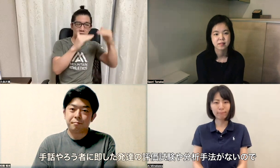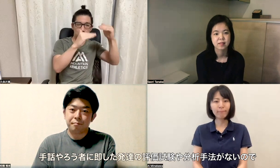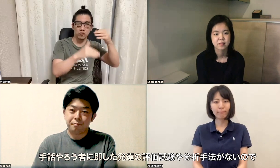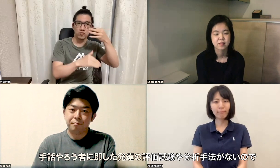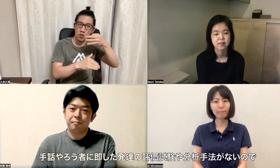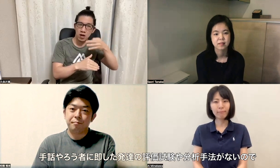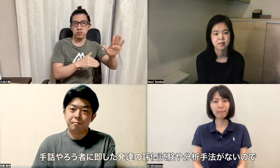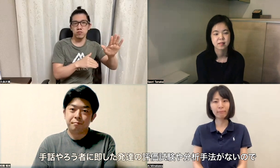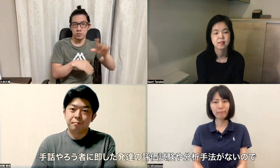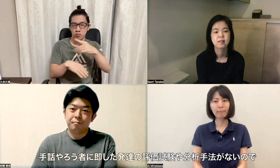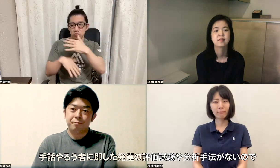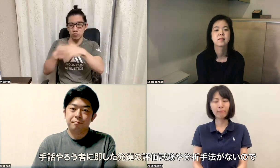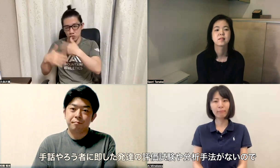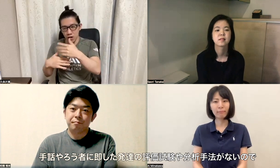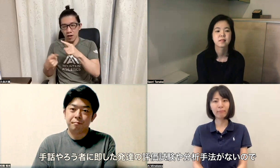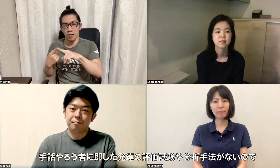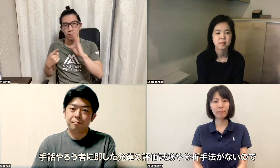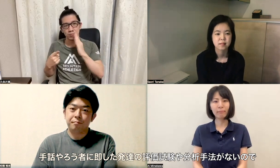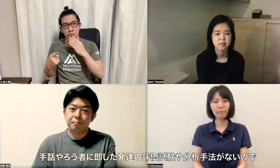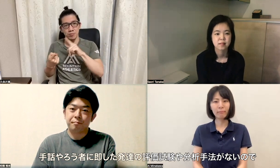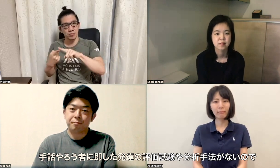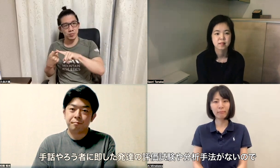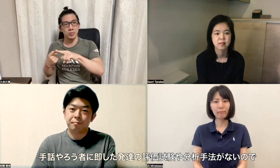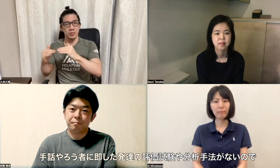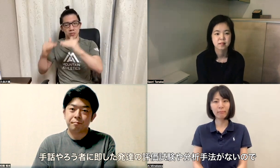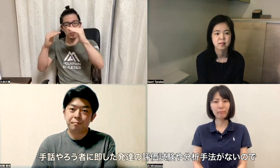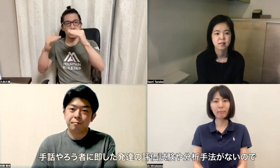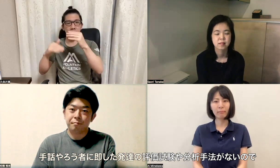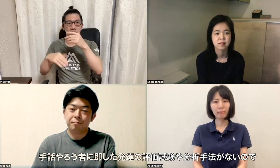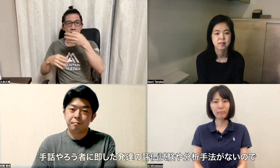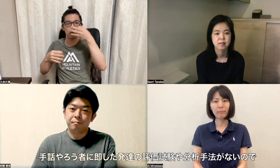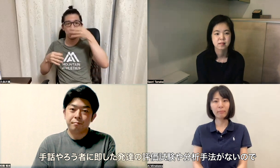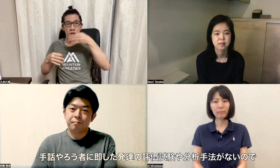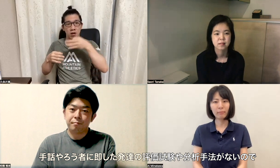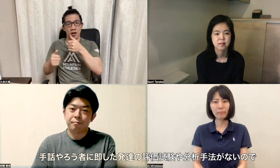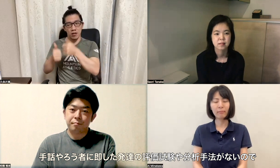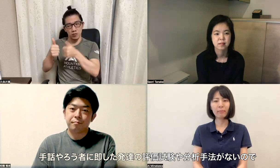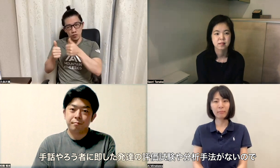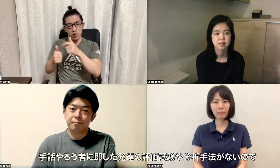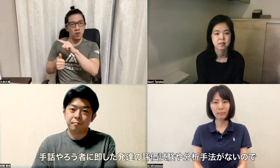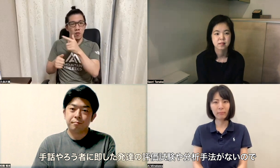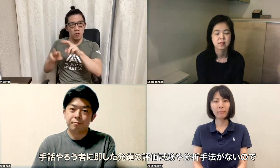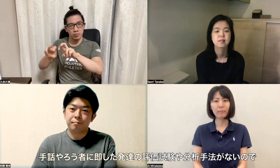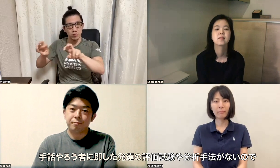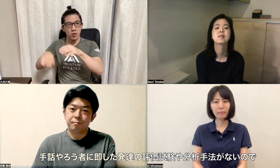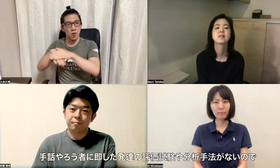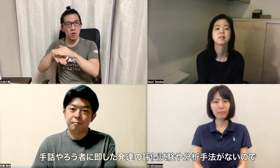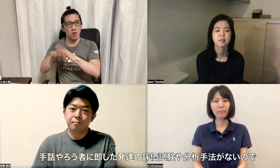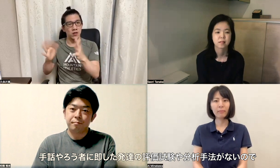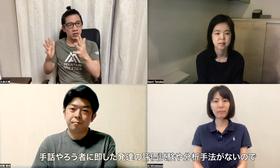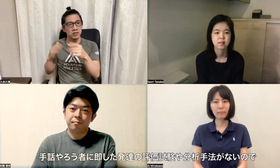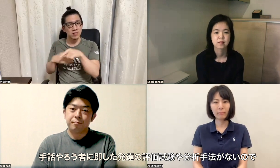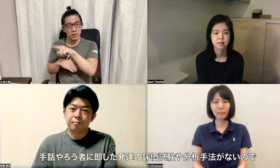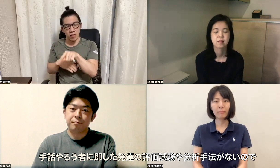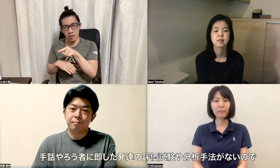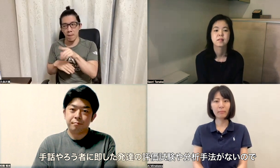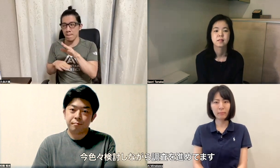but there are no such tests or analysis that are tailored for JSL and deaf kids’ development,